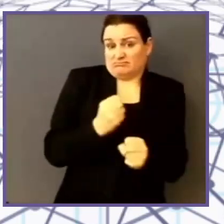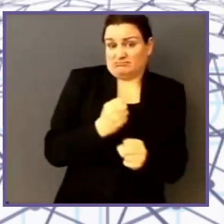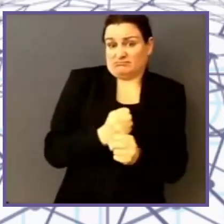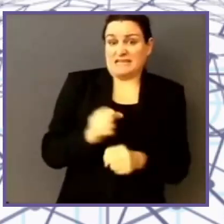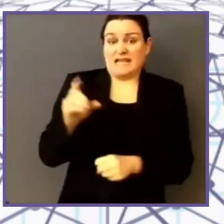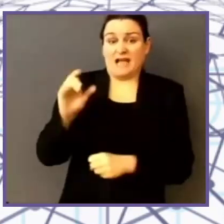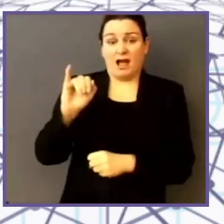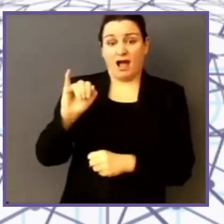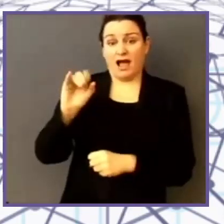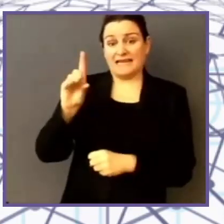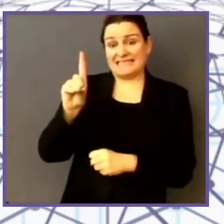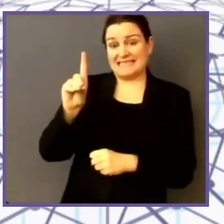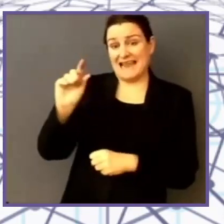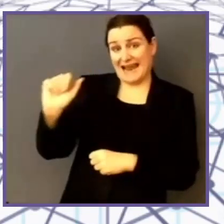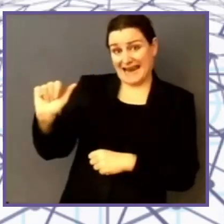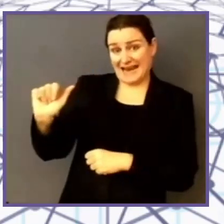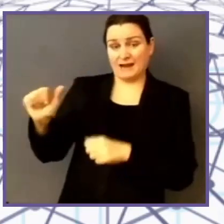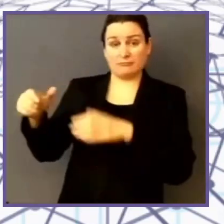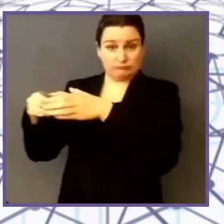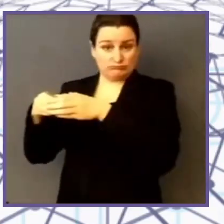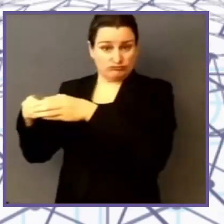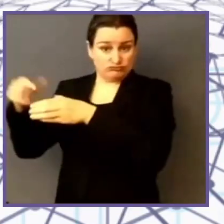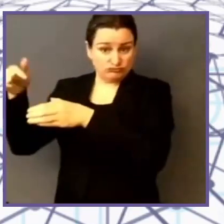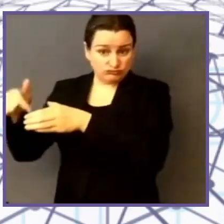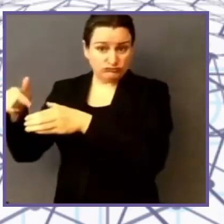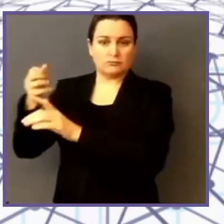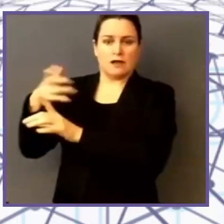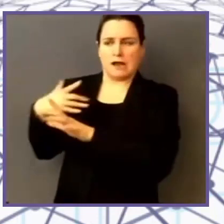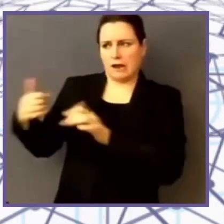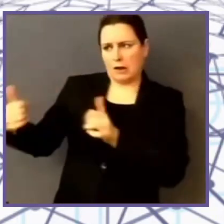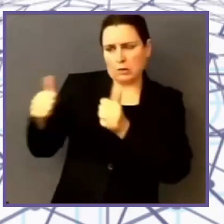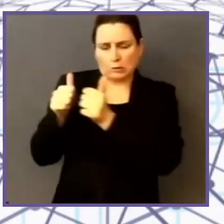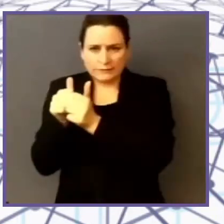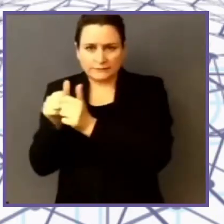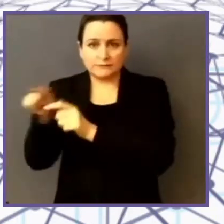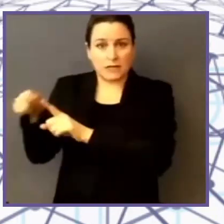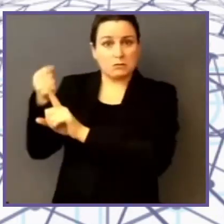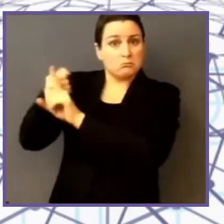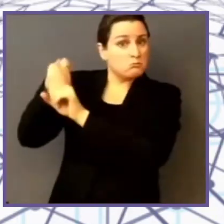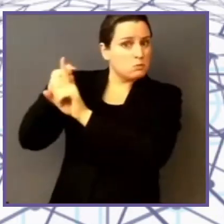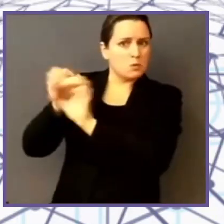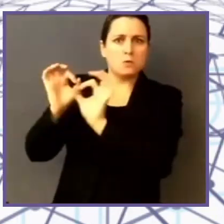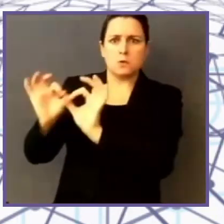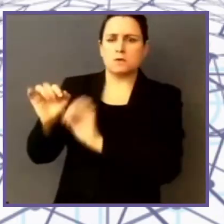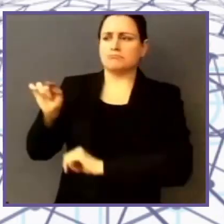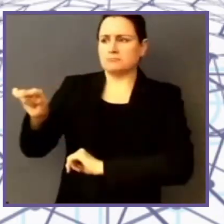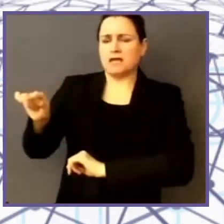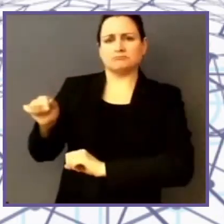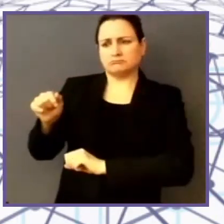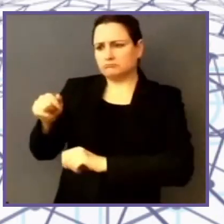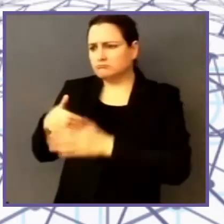expertise in disability advocacy, mobilisation and capacity building our project with IDA